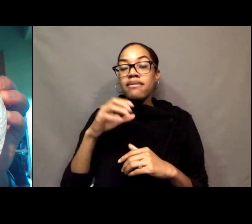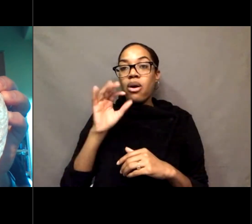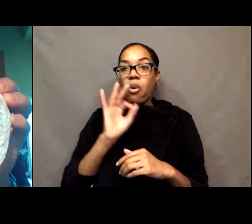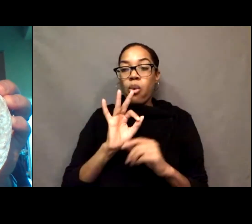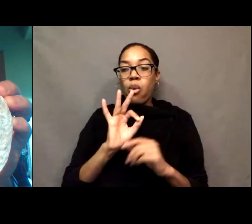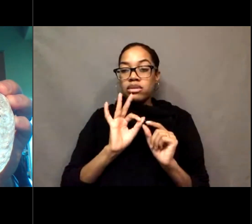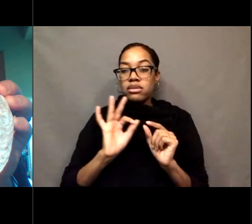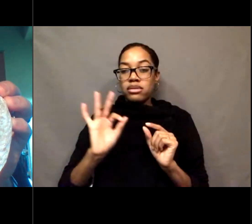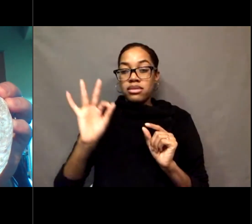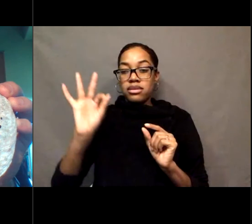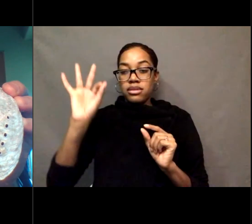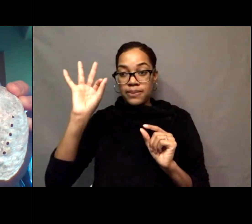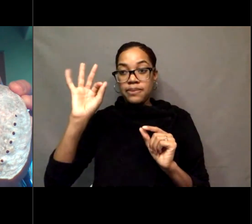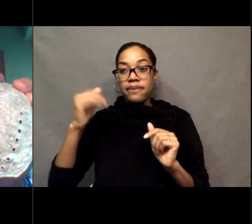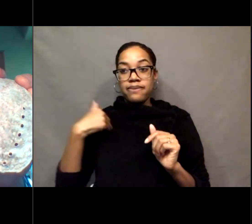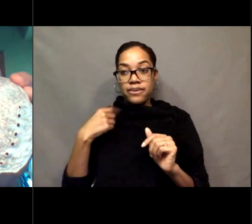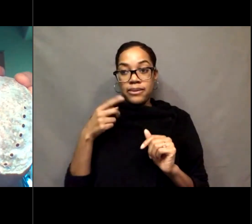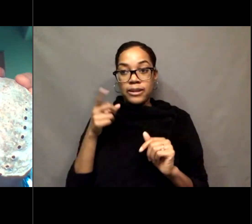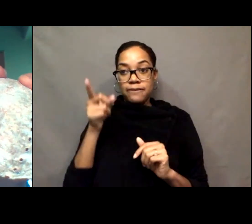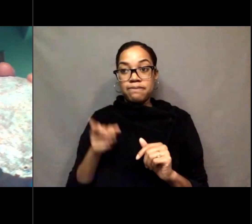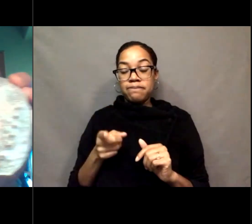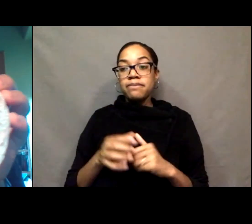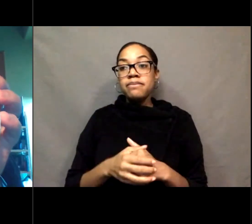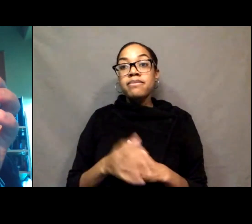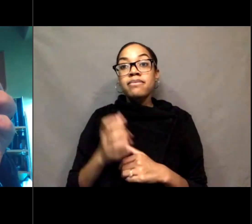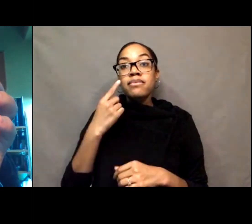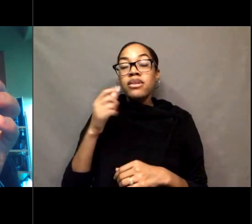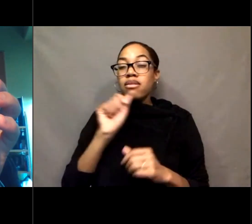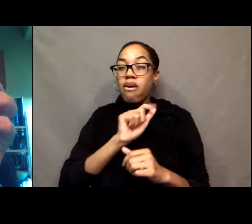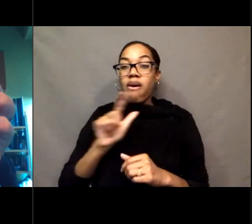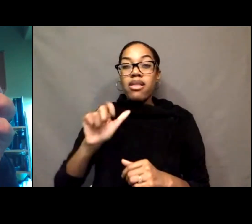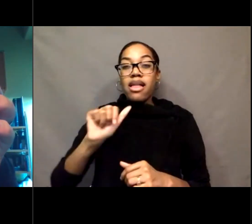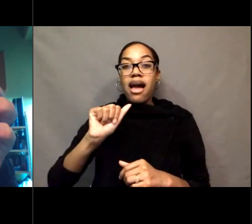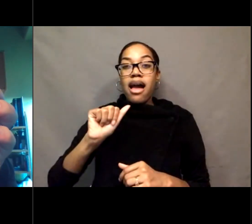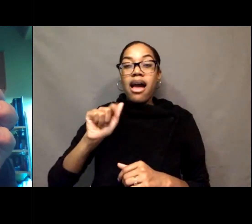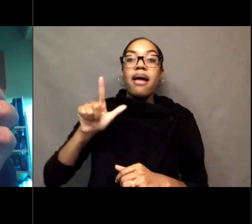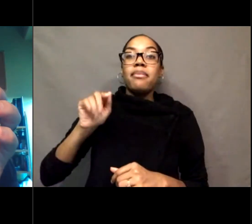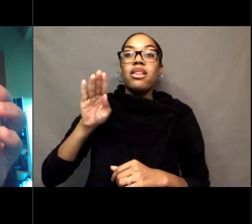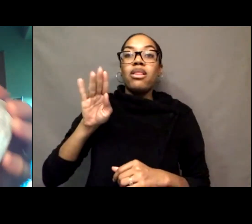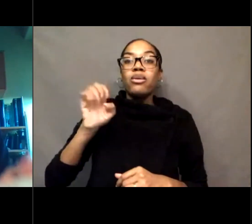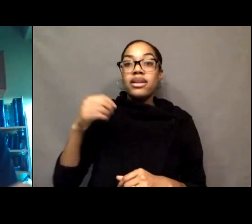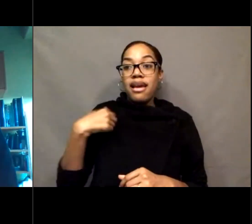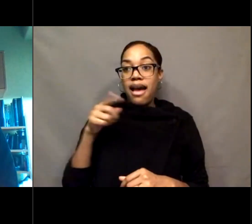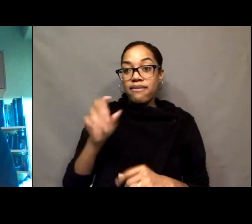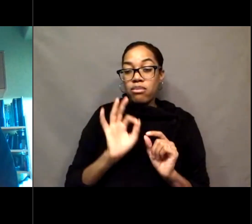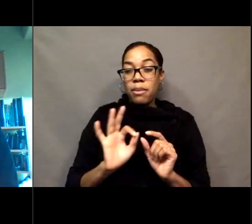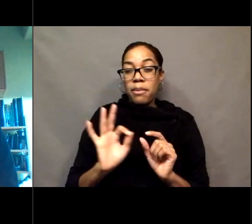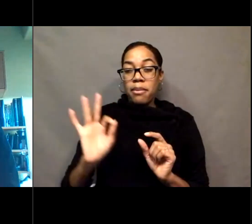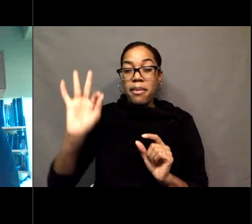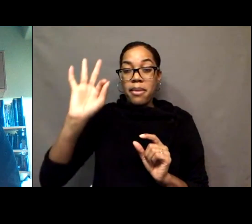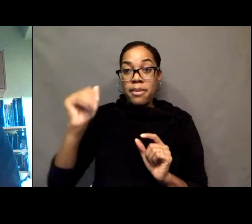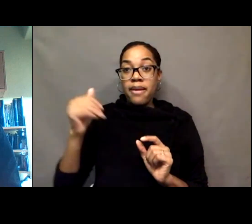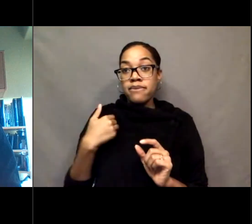And these holes, all abalone have these holes, this is the thing that makes abalone sort of unique